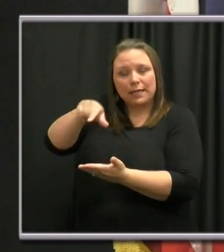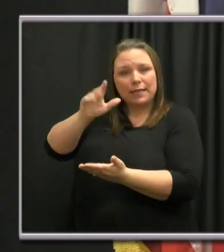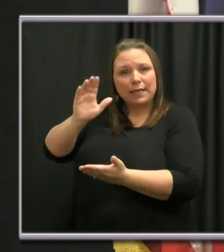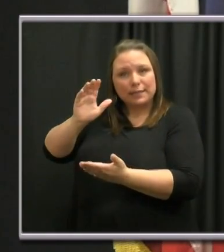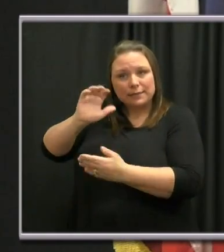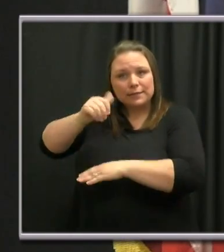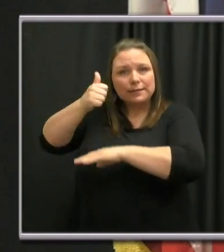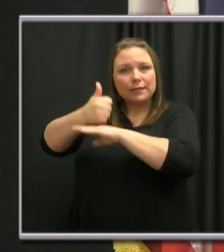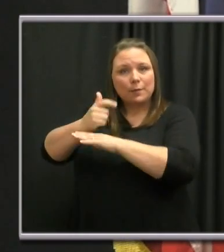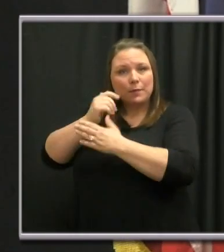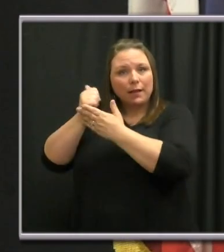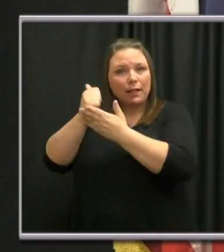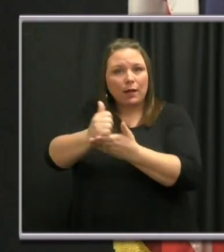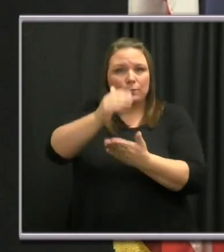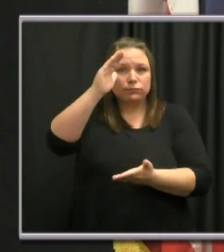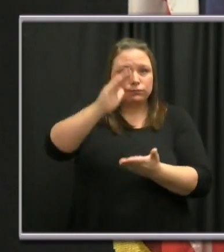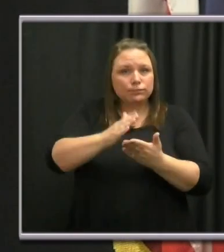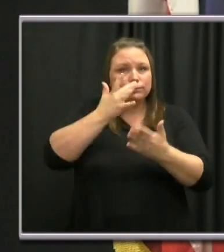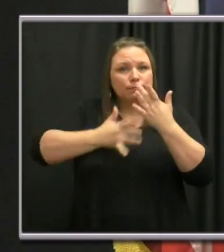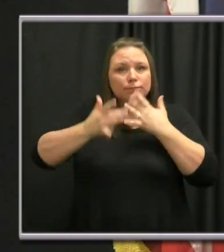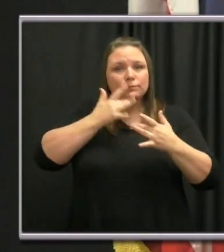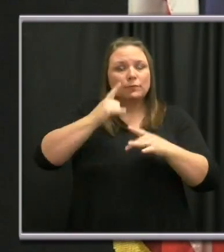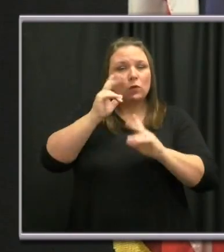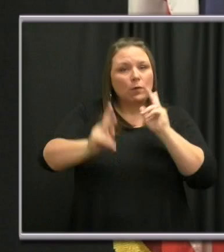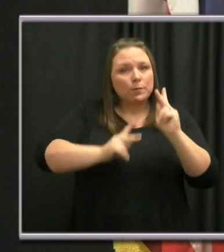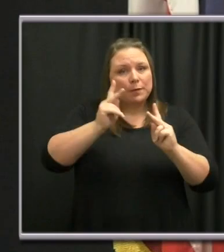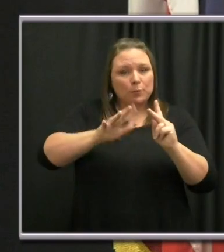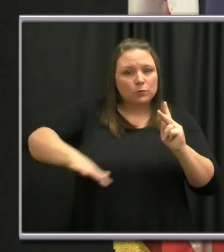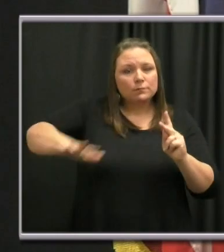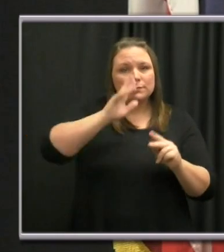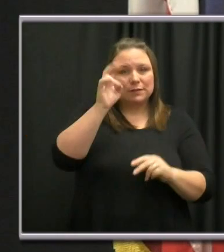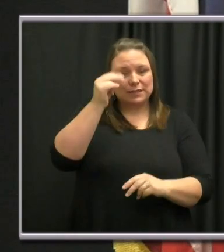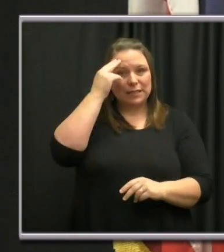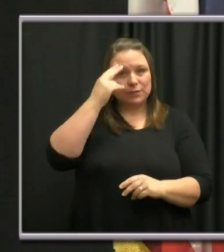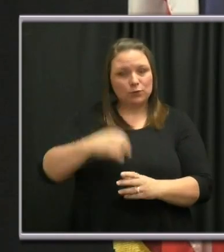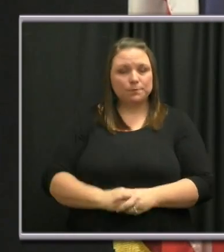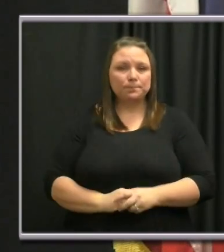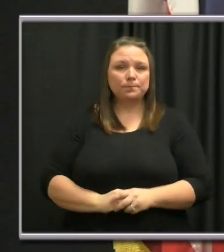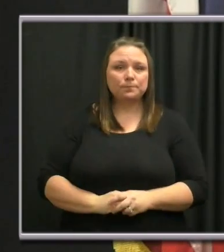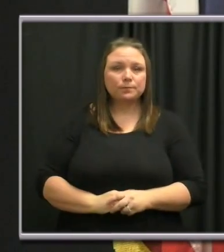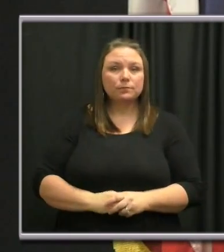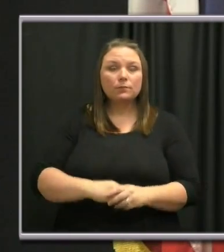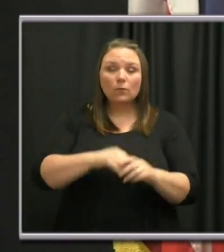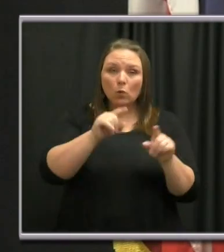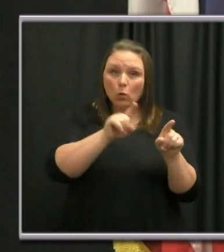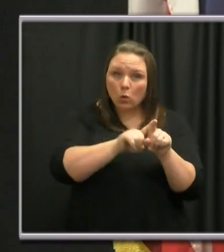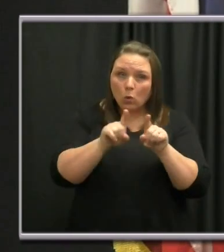RESPONSE FUND WHICH HAS BEEN CREATED TO PROVIDE RELIEF TO